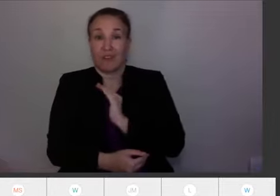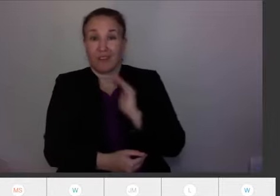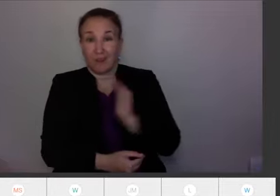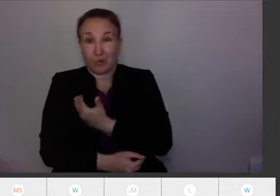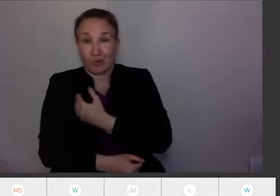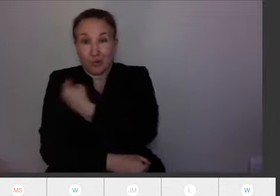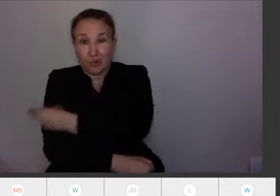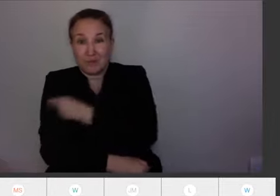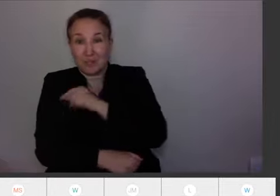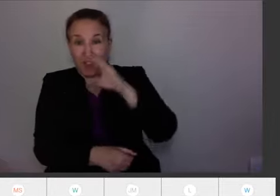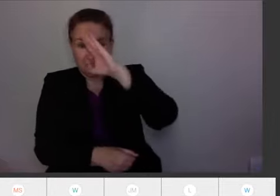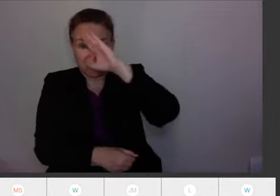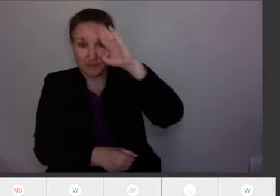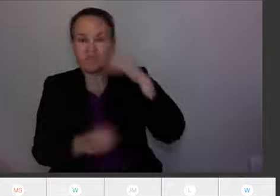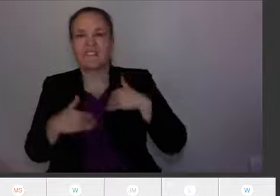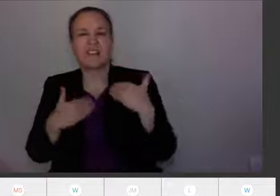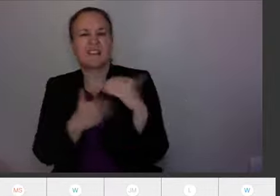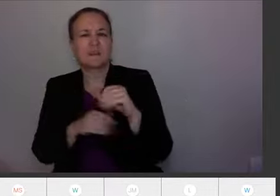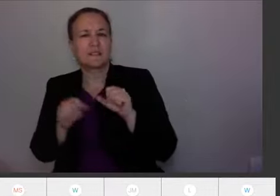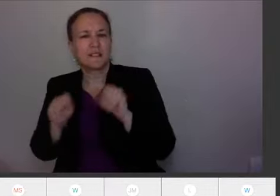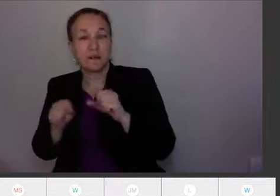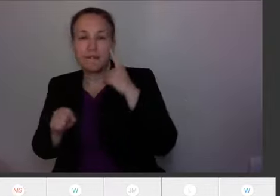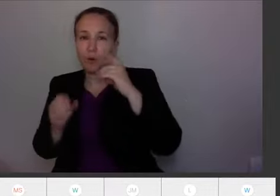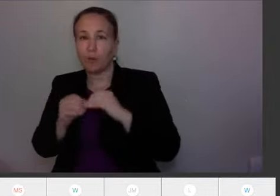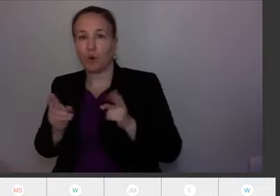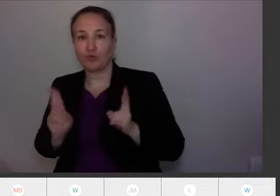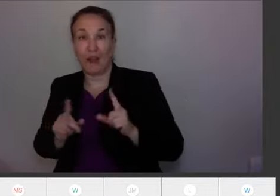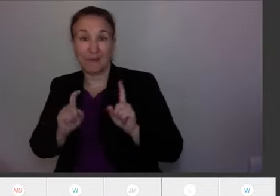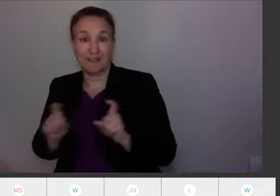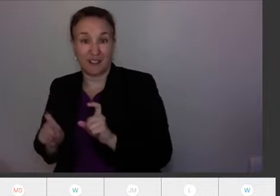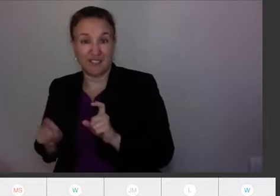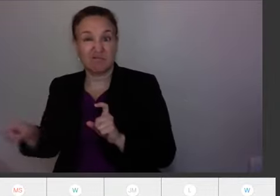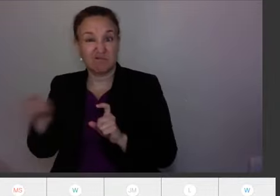limited capacity for more rapid testing but they also end up sending tests out